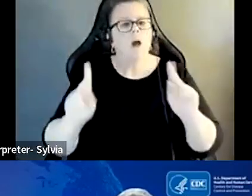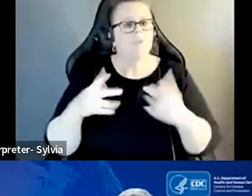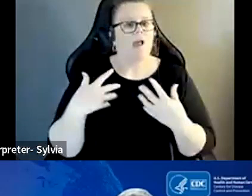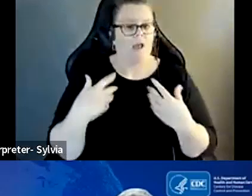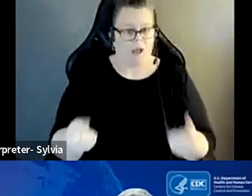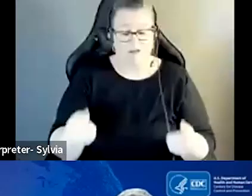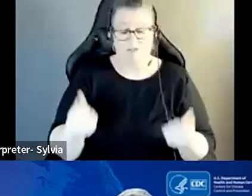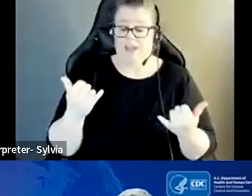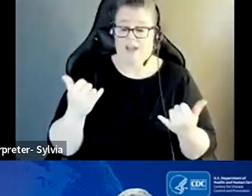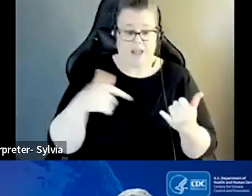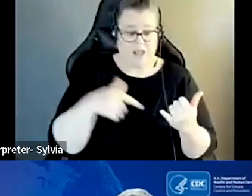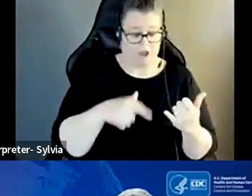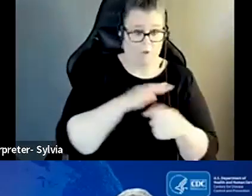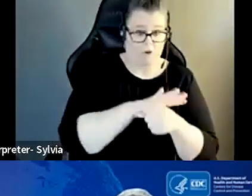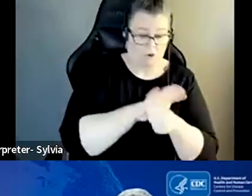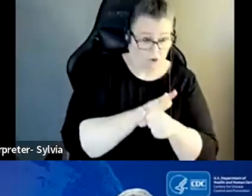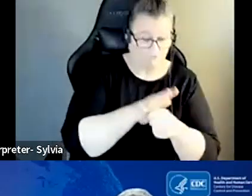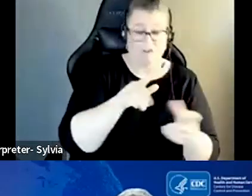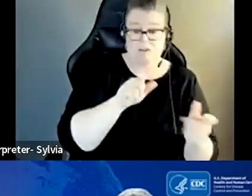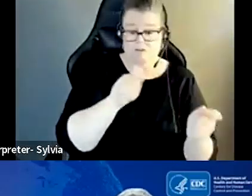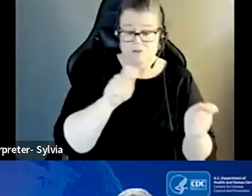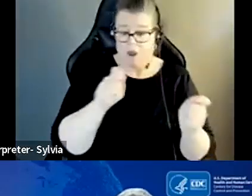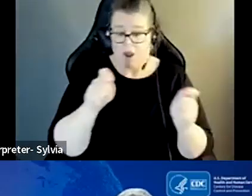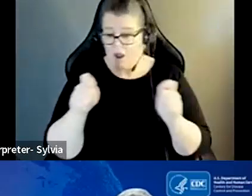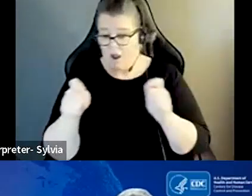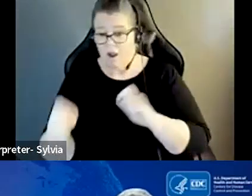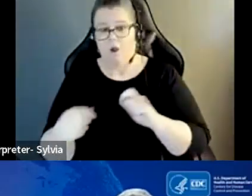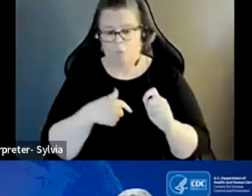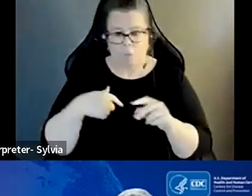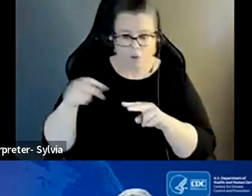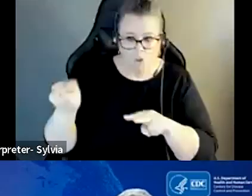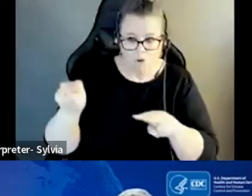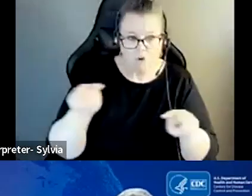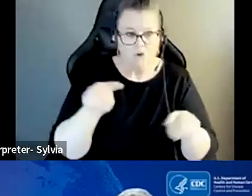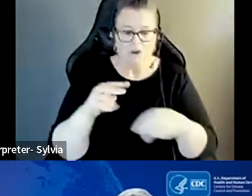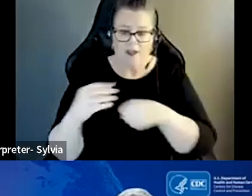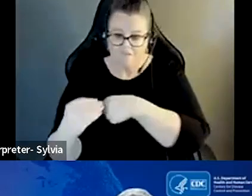with an eye towards future health threats, we're looking for advice from inside the agency on how best